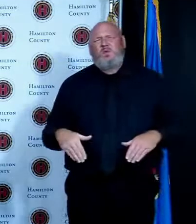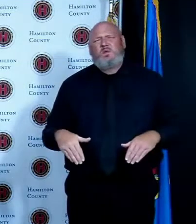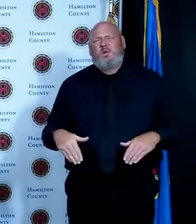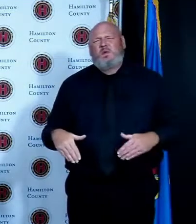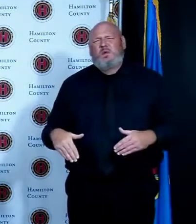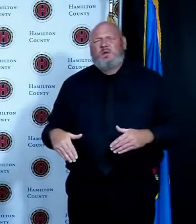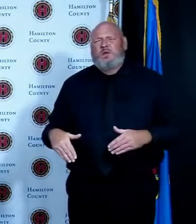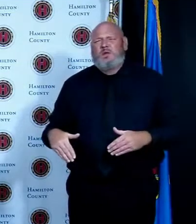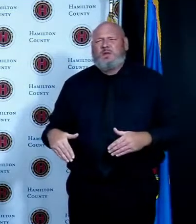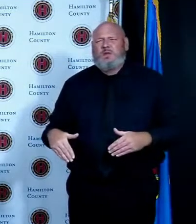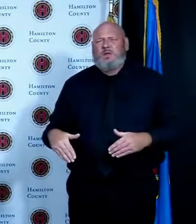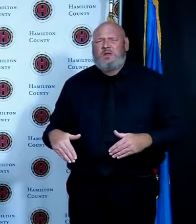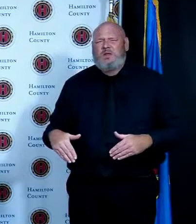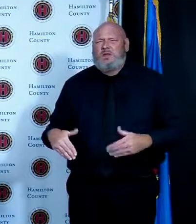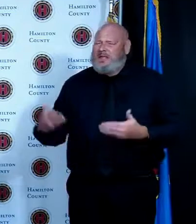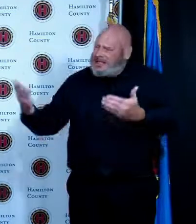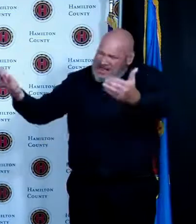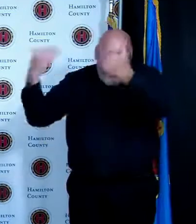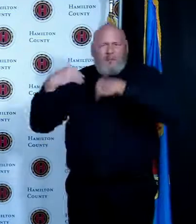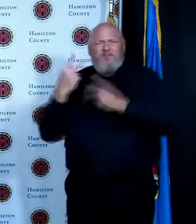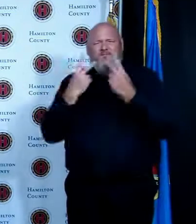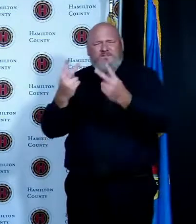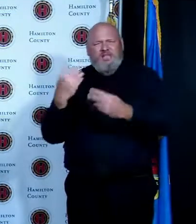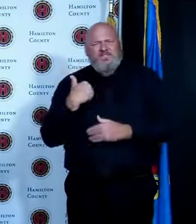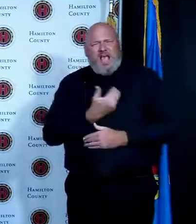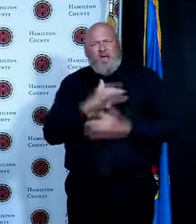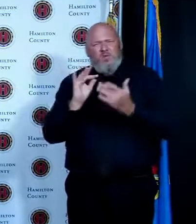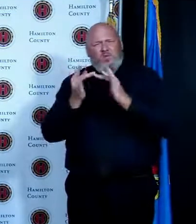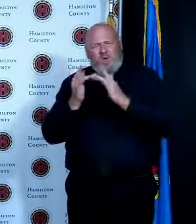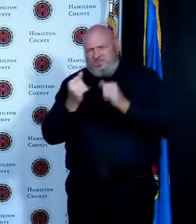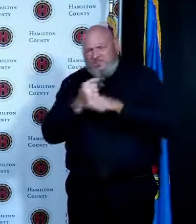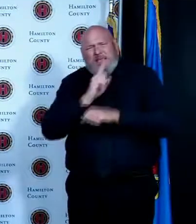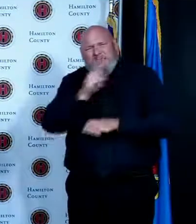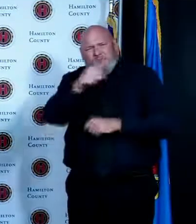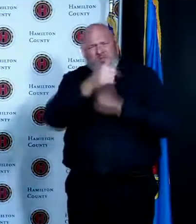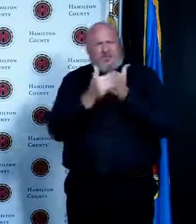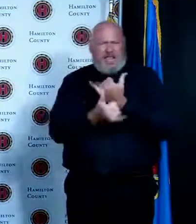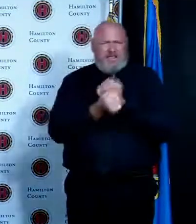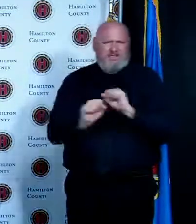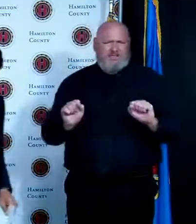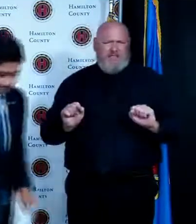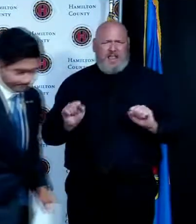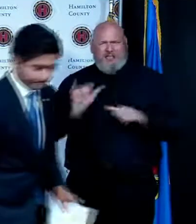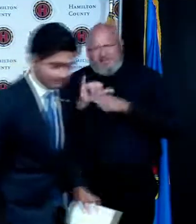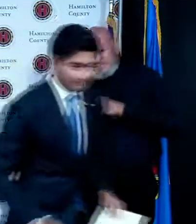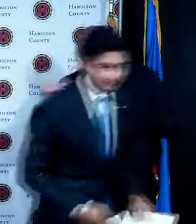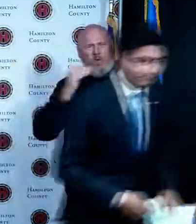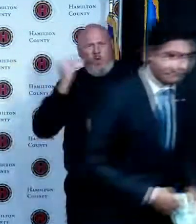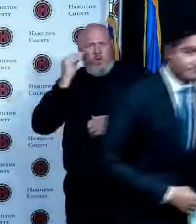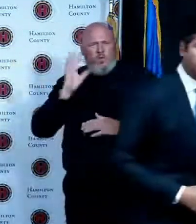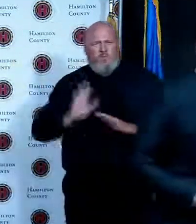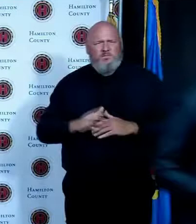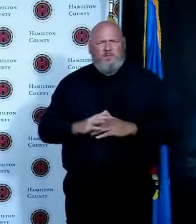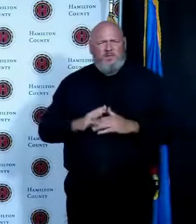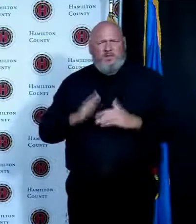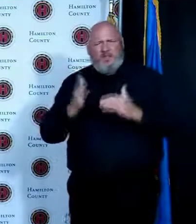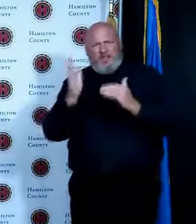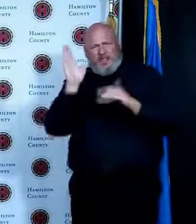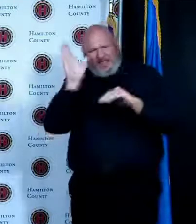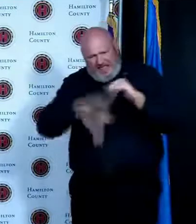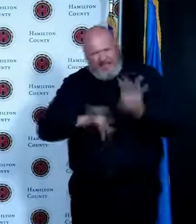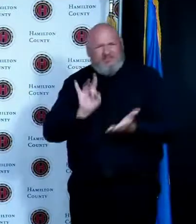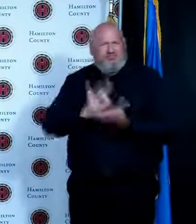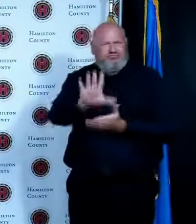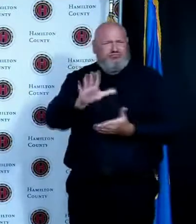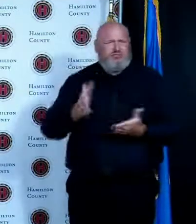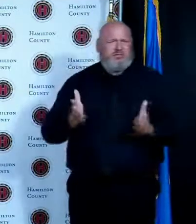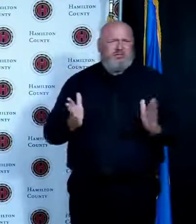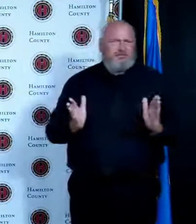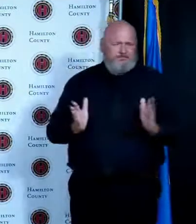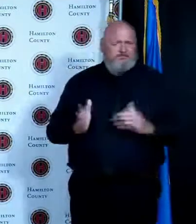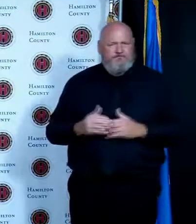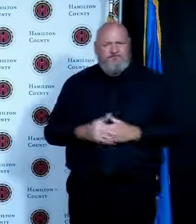and to stay safe and healthy at home thank you so much